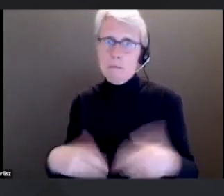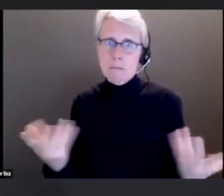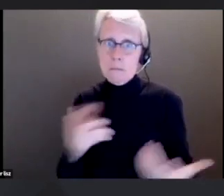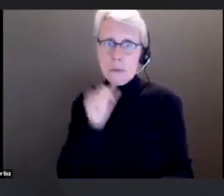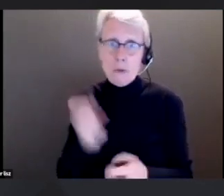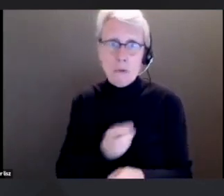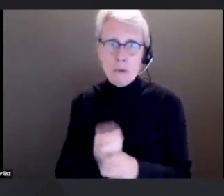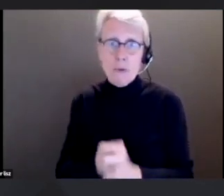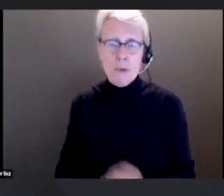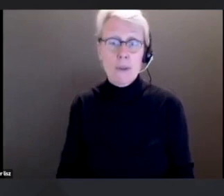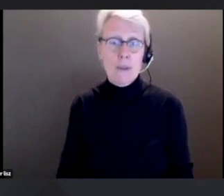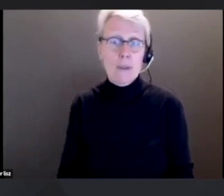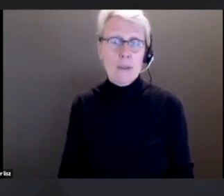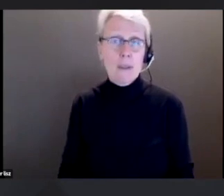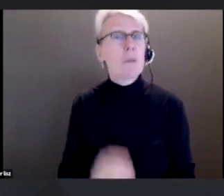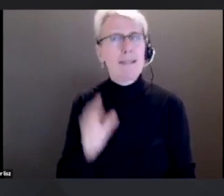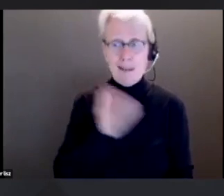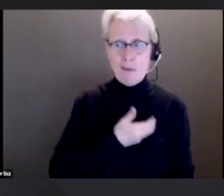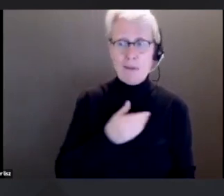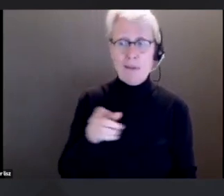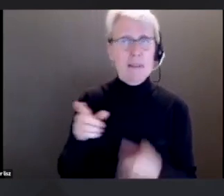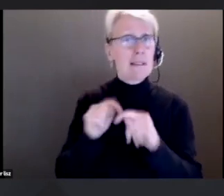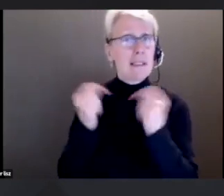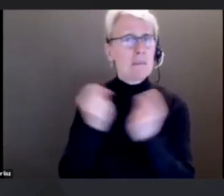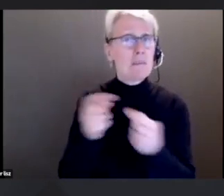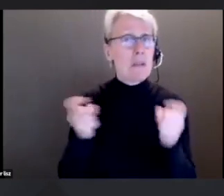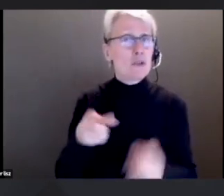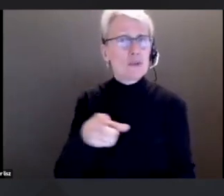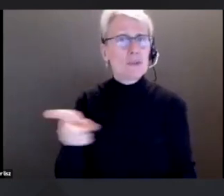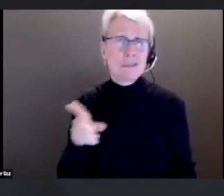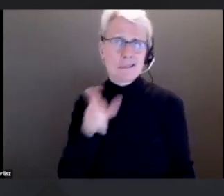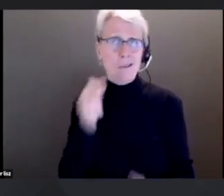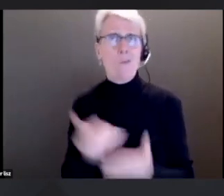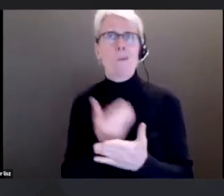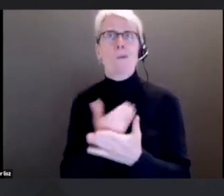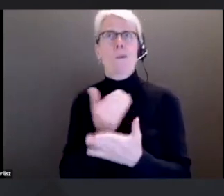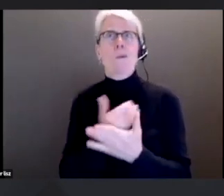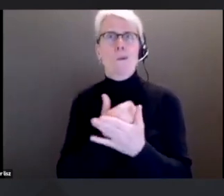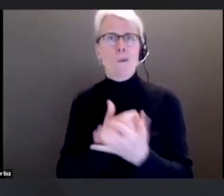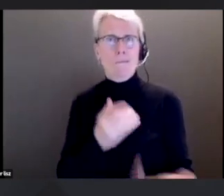they all just jumped up and said, "Yes, let's do this." It's not like we haven't had to have some conversations and work through some things, but, you know,